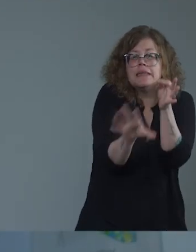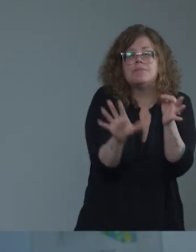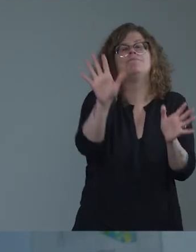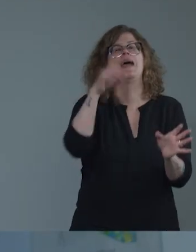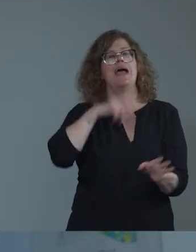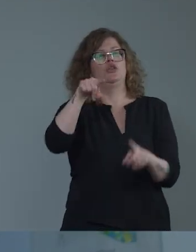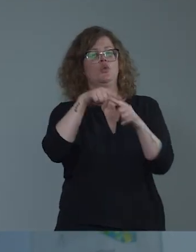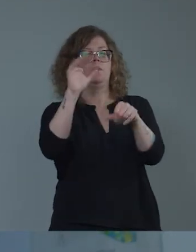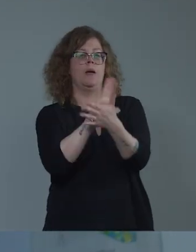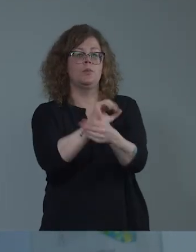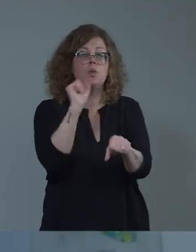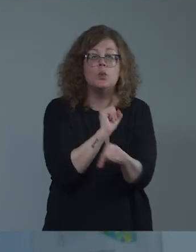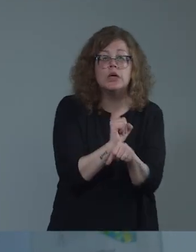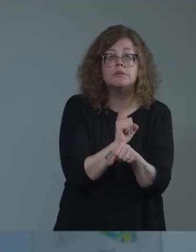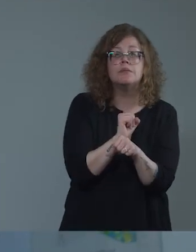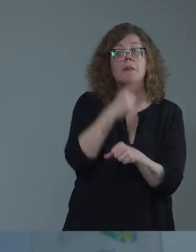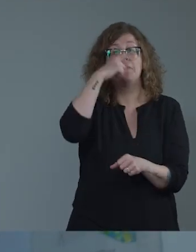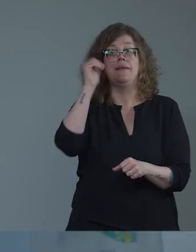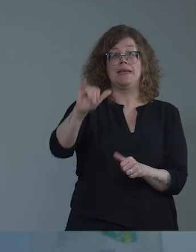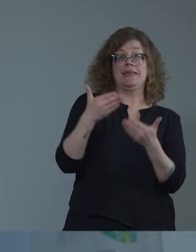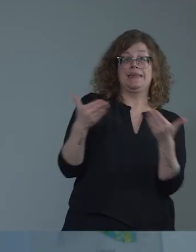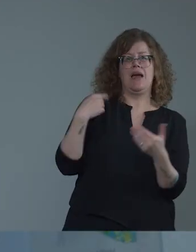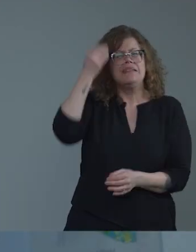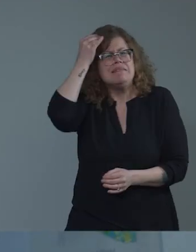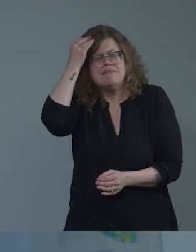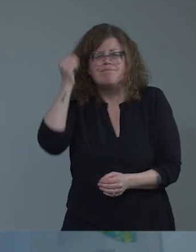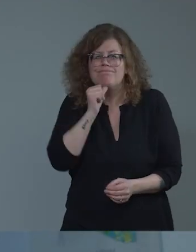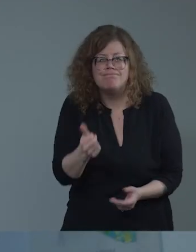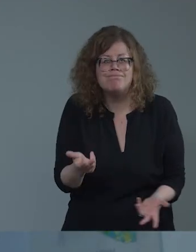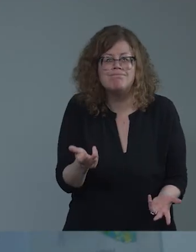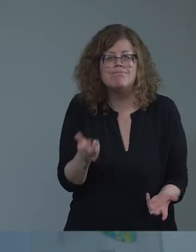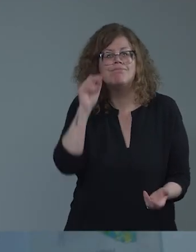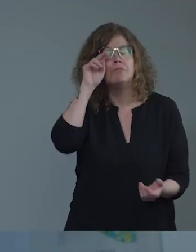be doing about three separate things at once that were all somewhat dependent on each other, and